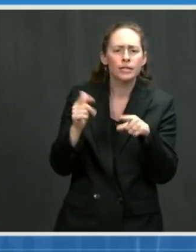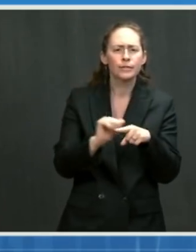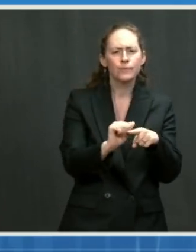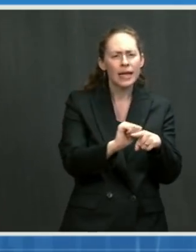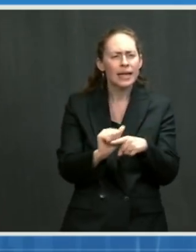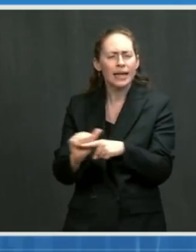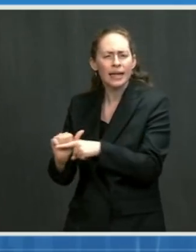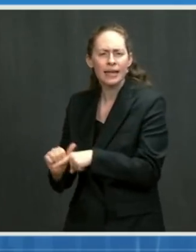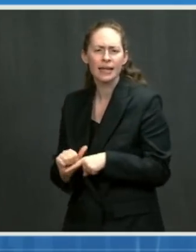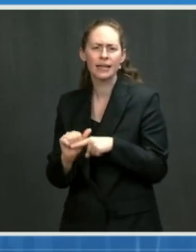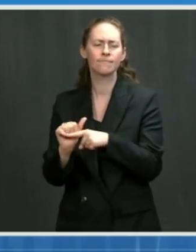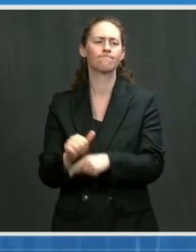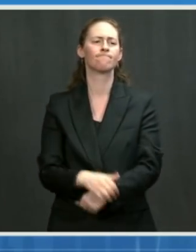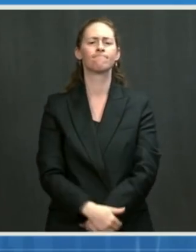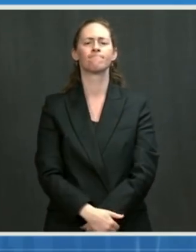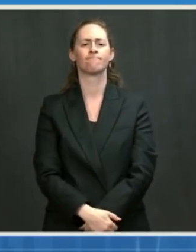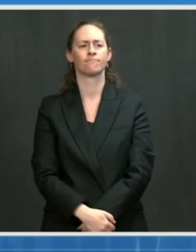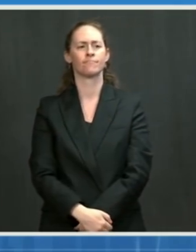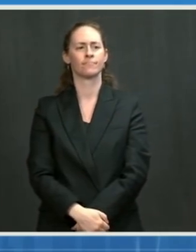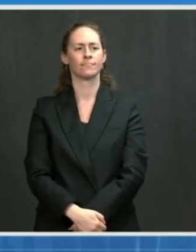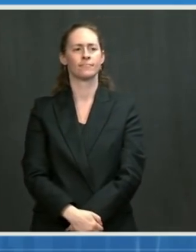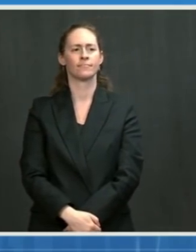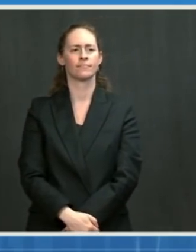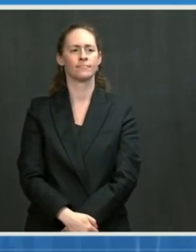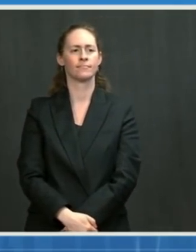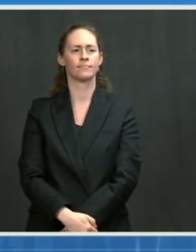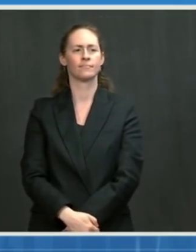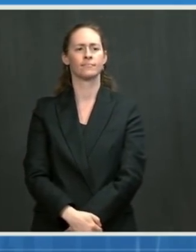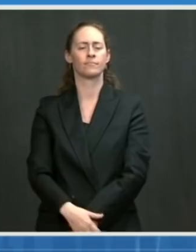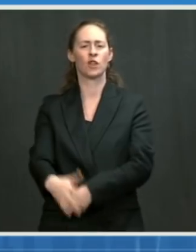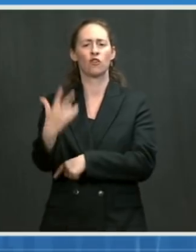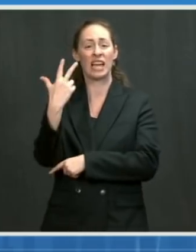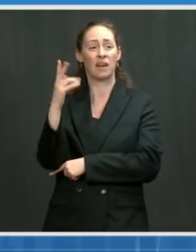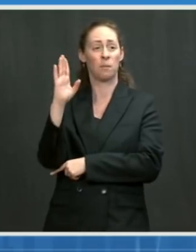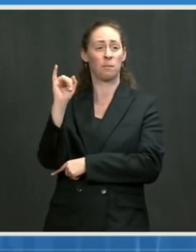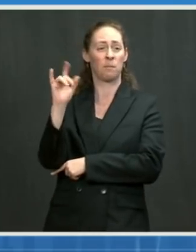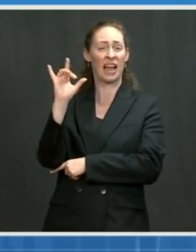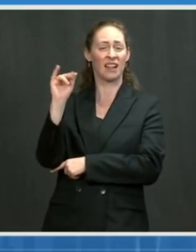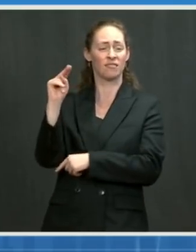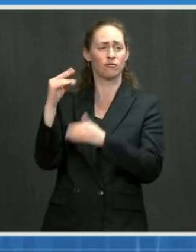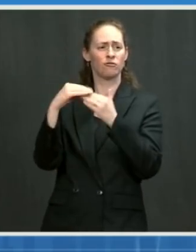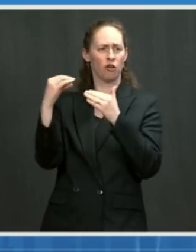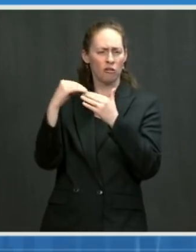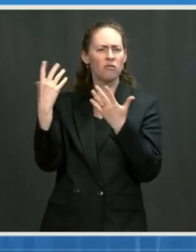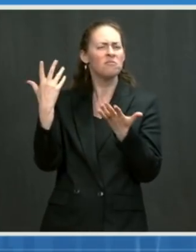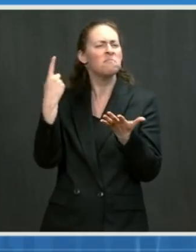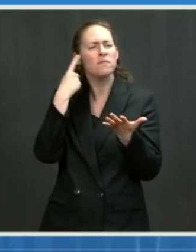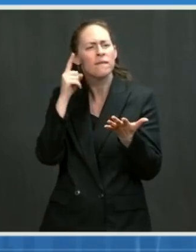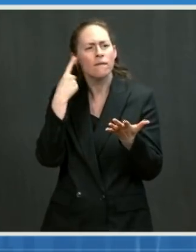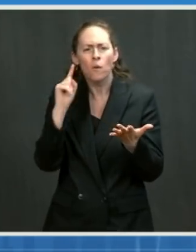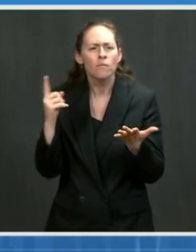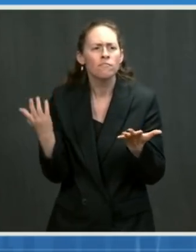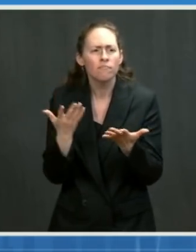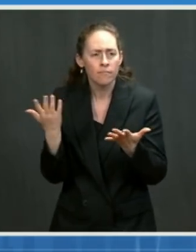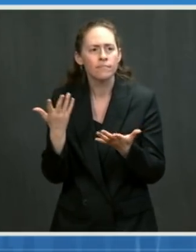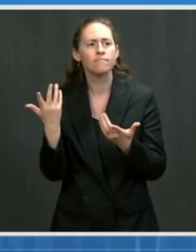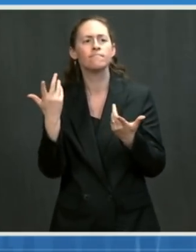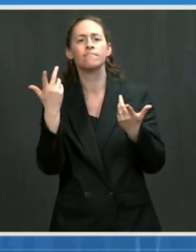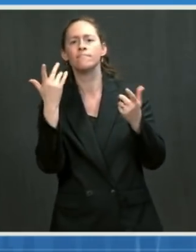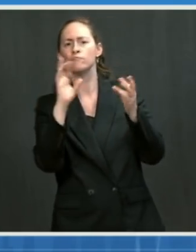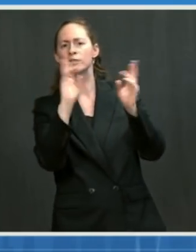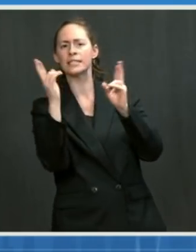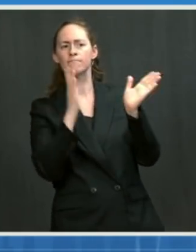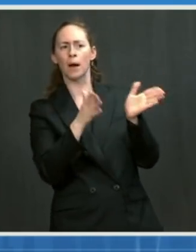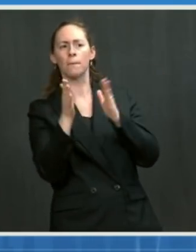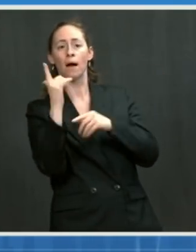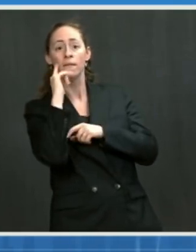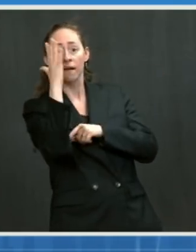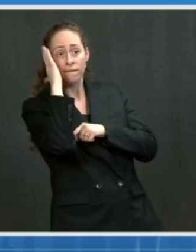DEPARTMENTS WITH NEW HIRES TO